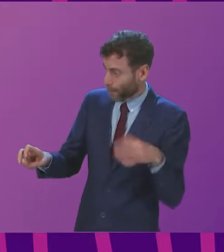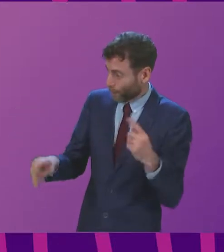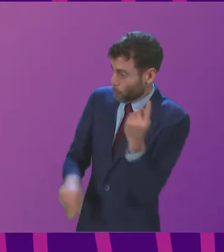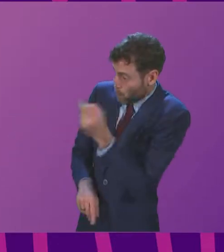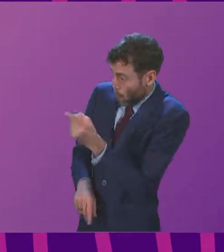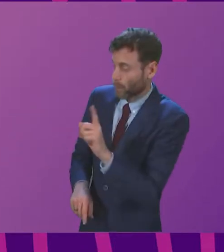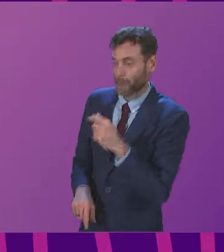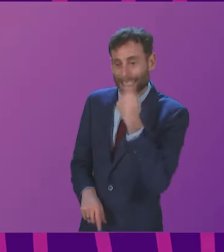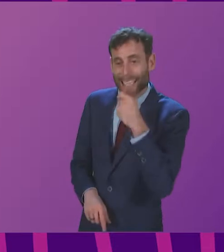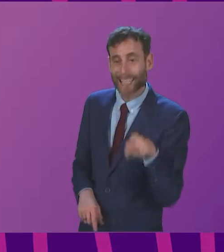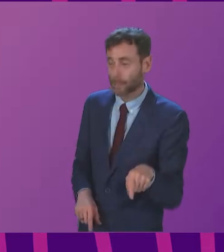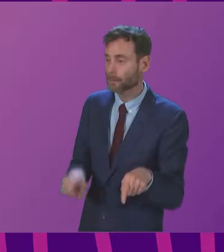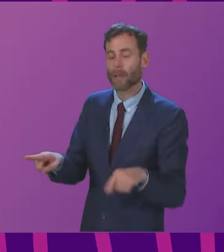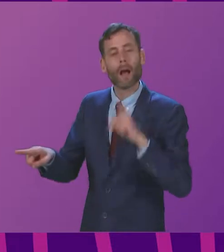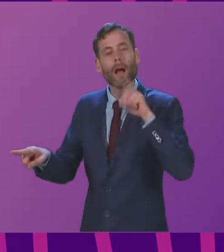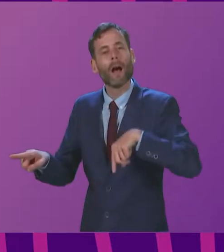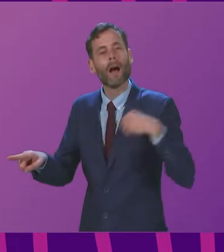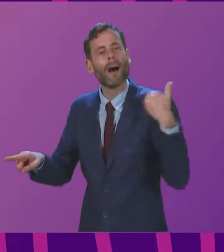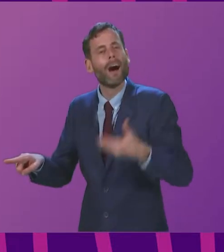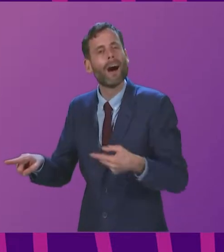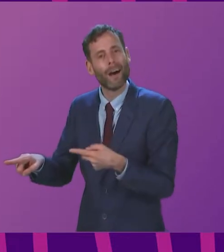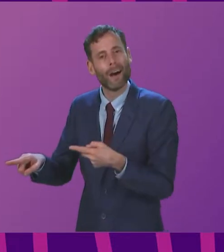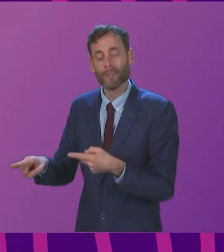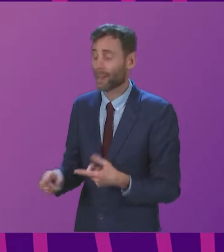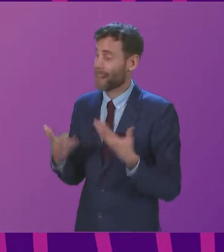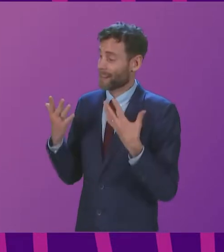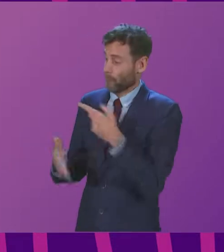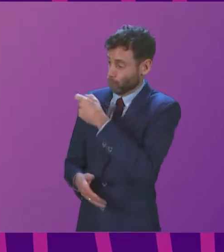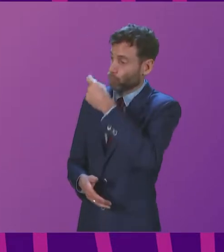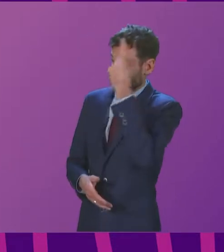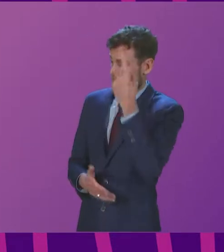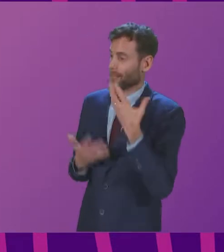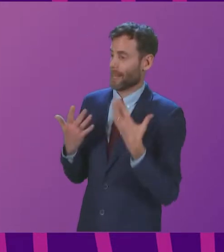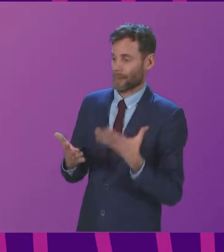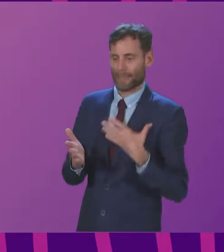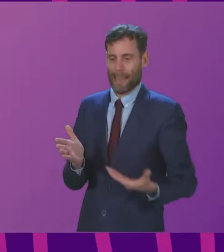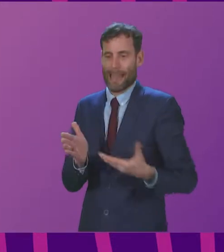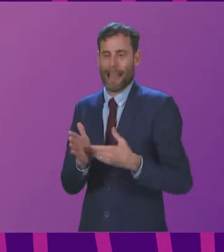Now that we have accepted that we have done the wrong thing, let us focus on testing but also